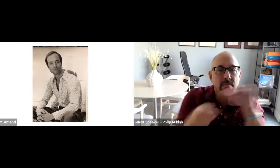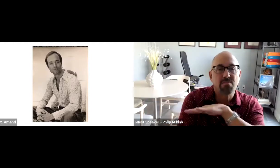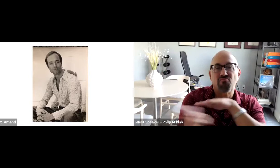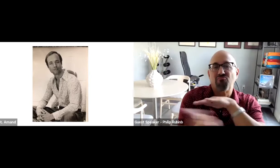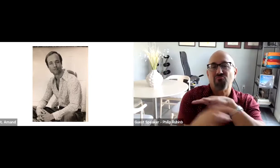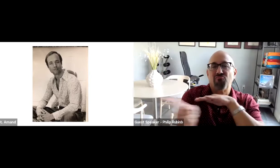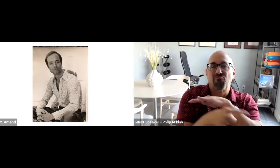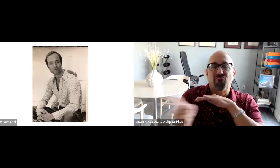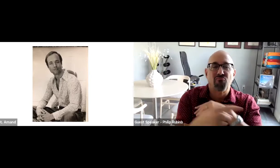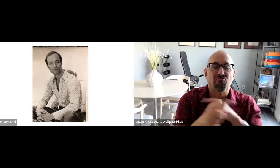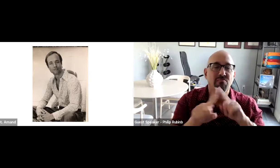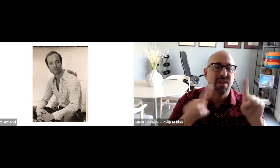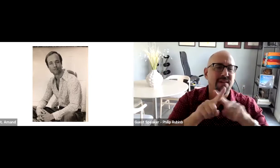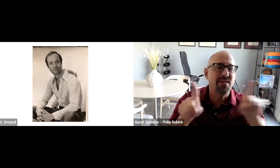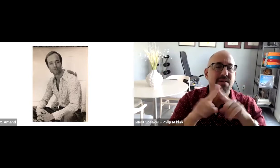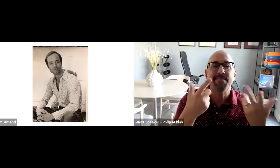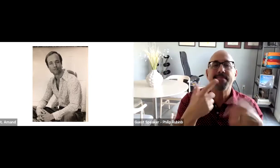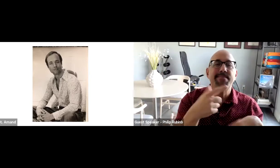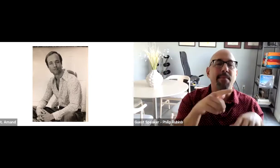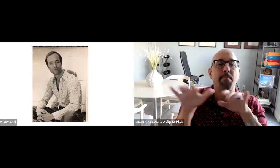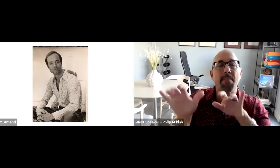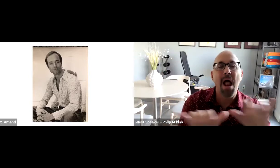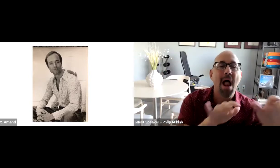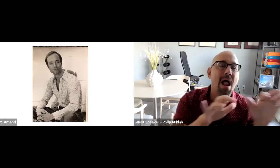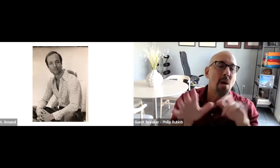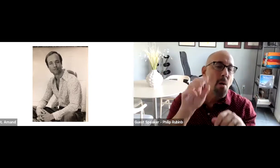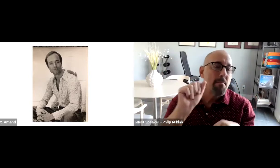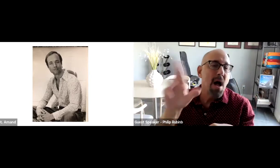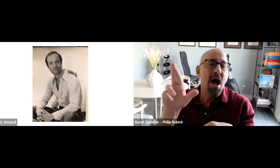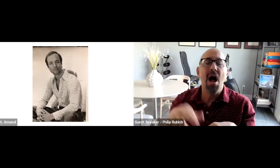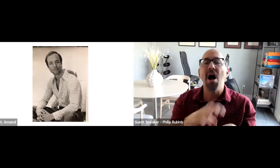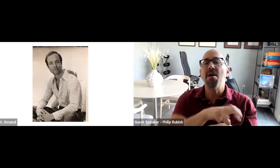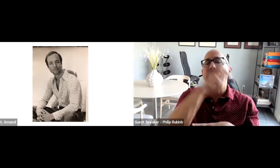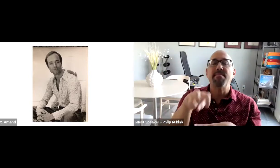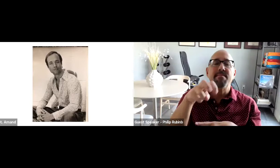and he would take me around and we would go on our adventures around the city.